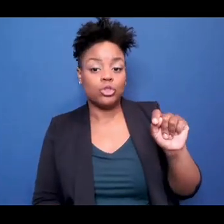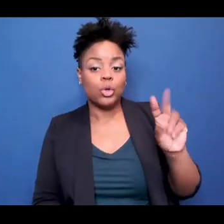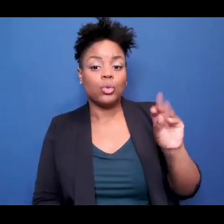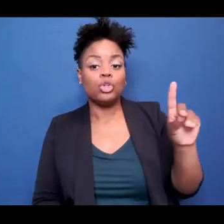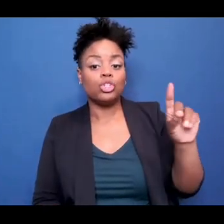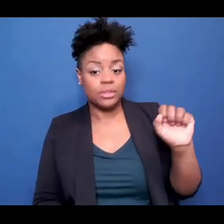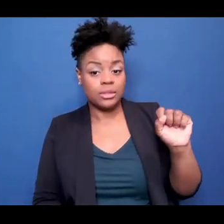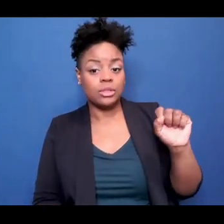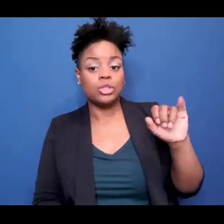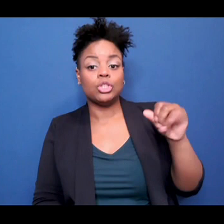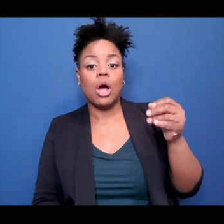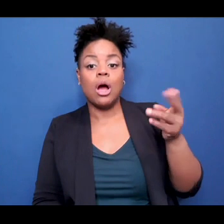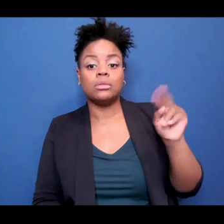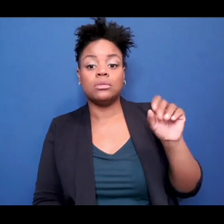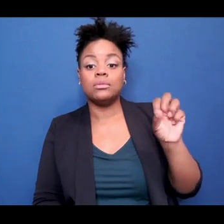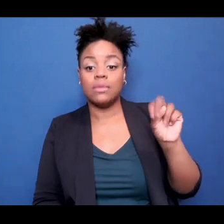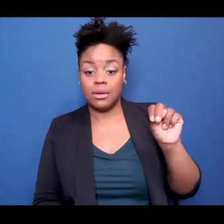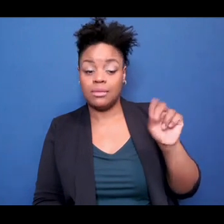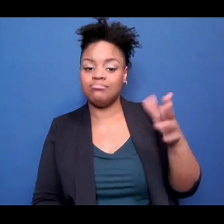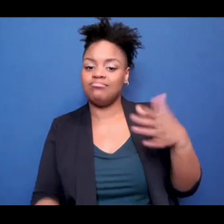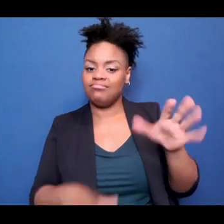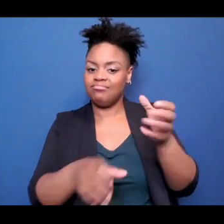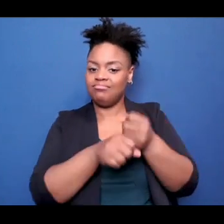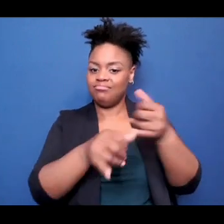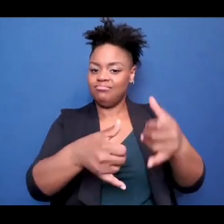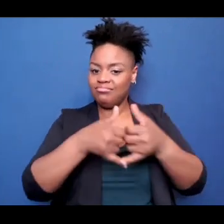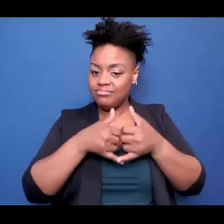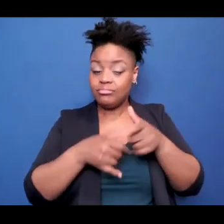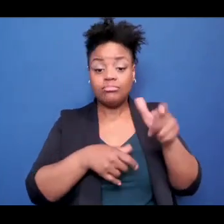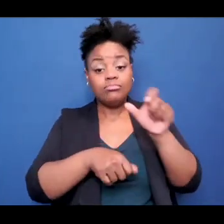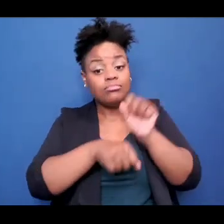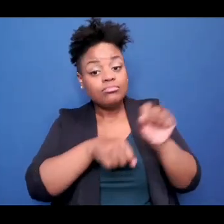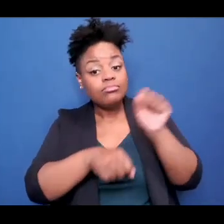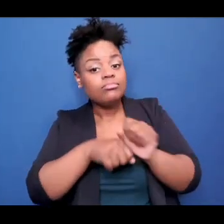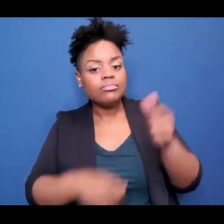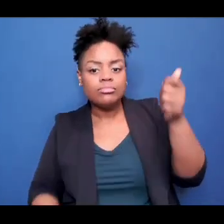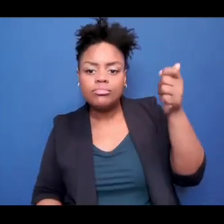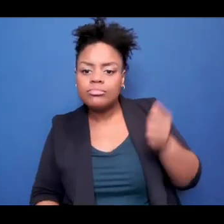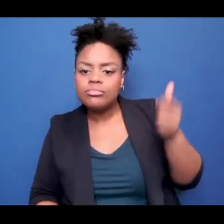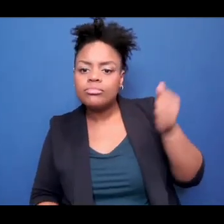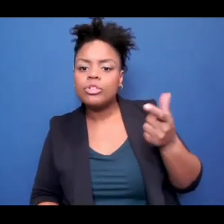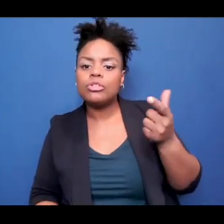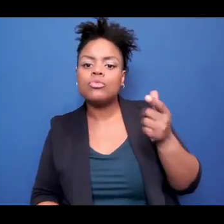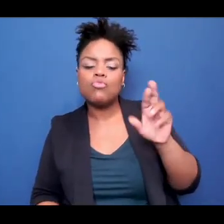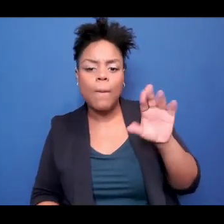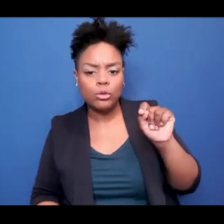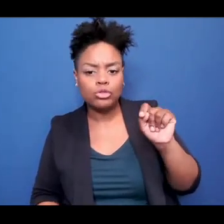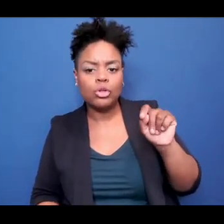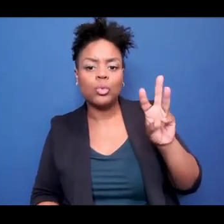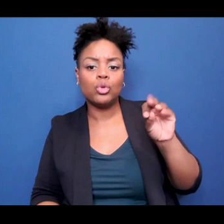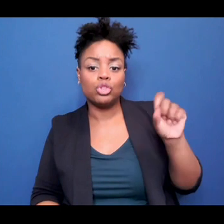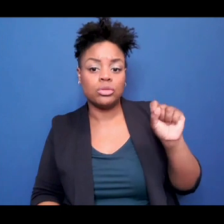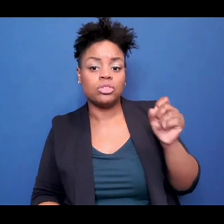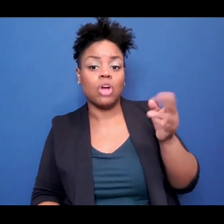INVESTIGATOR AWARD IN HEALTH POLICY IN 2008. HER RESEARCH HAS ALSO BEEN FUND ED BY THE ROBERT WOOD JOHNSON FOUNDATION HEALTHY